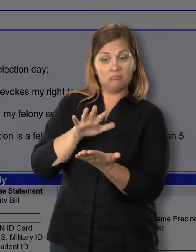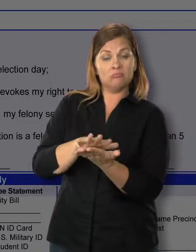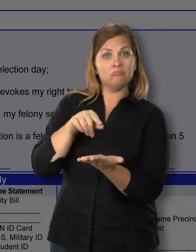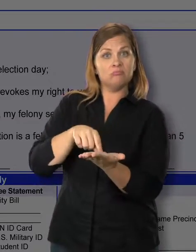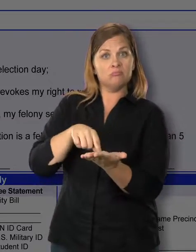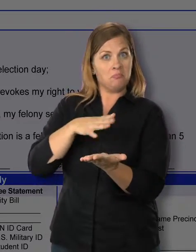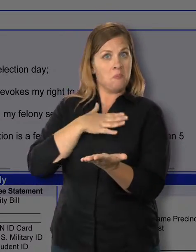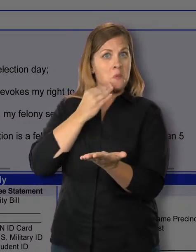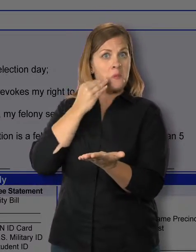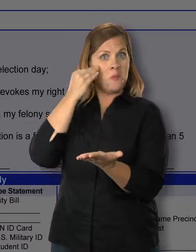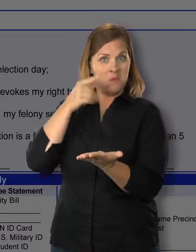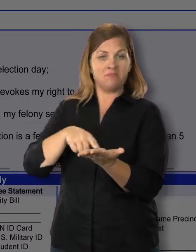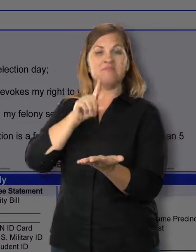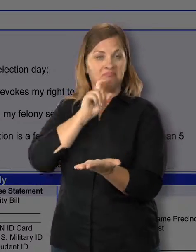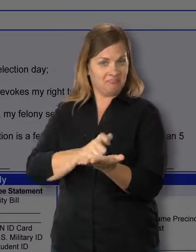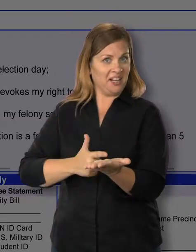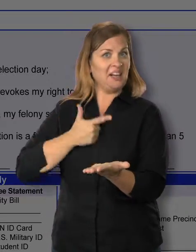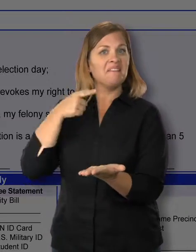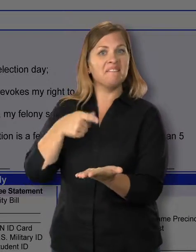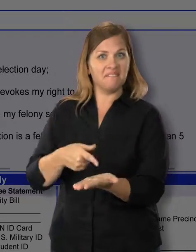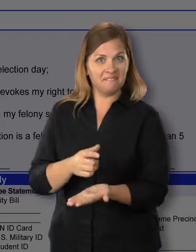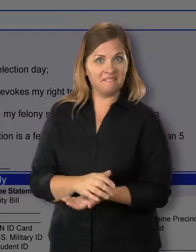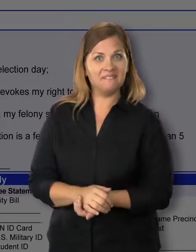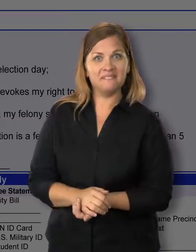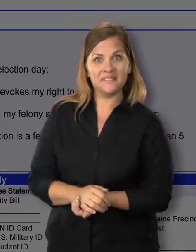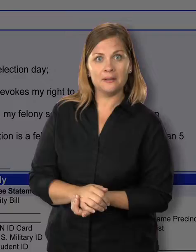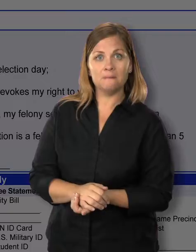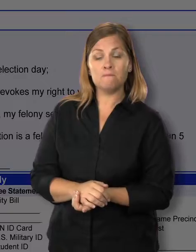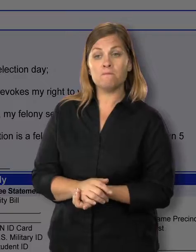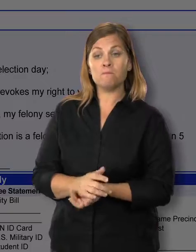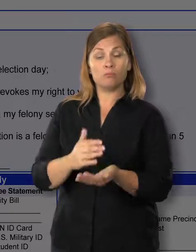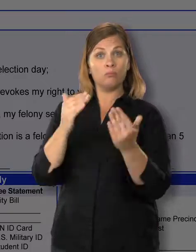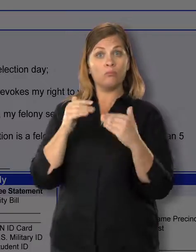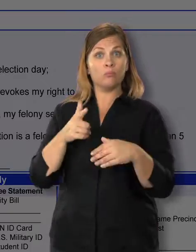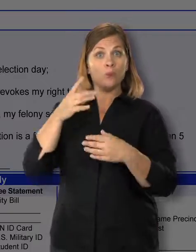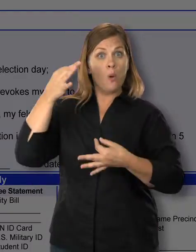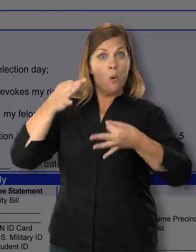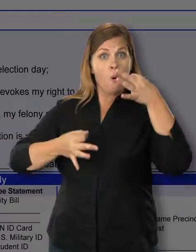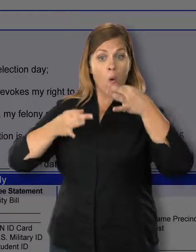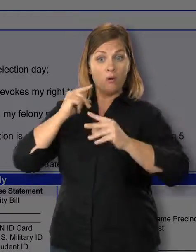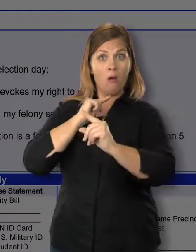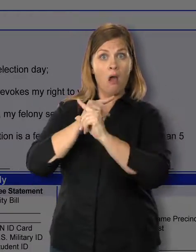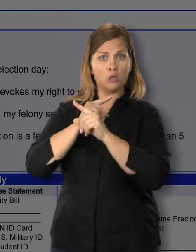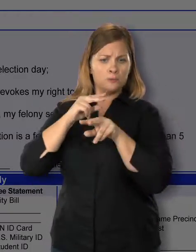will have resided in Minnesota for 20 days immediately preceding Election Day;